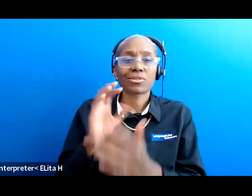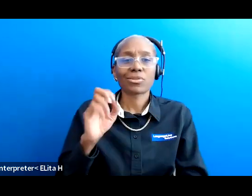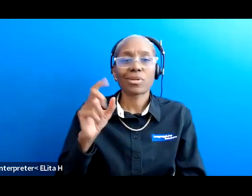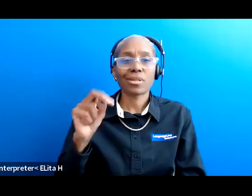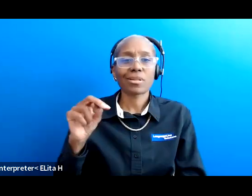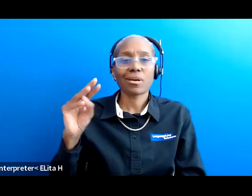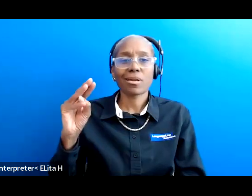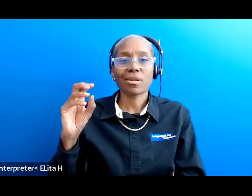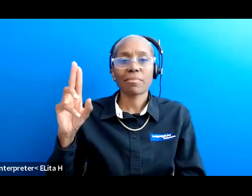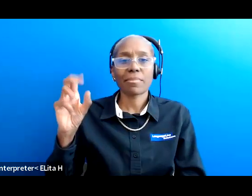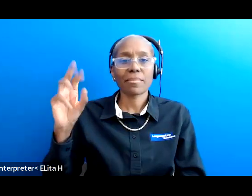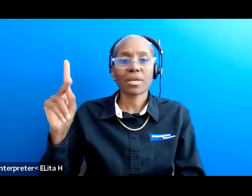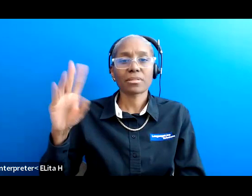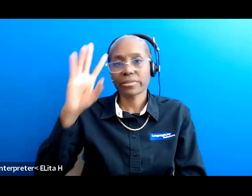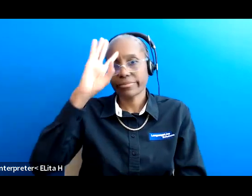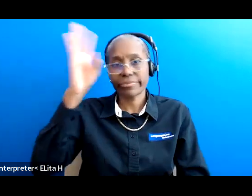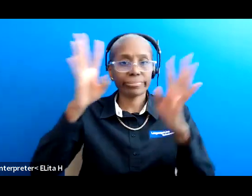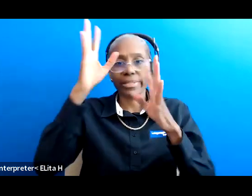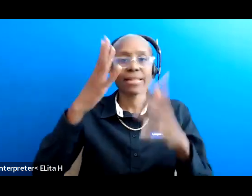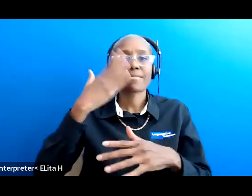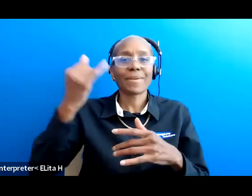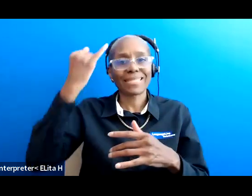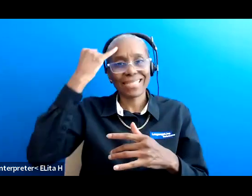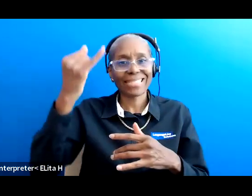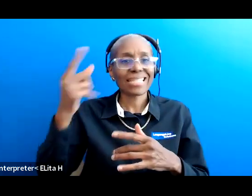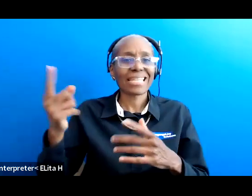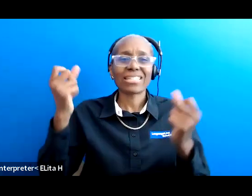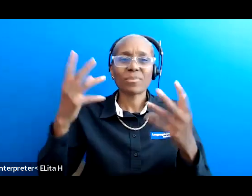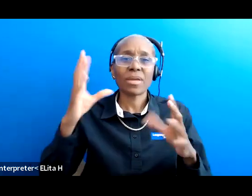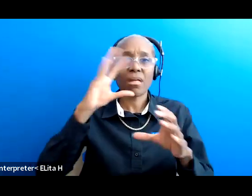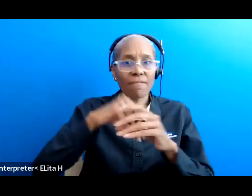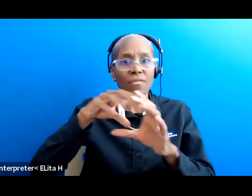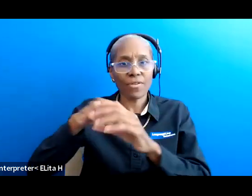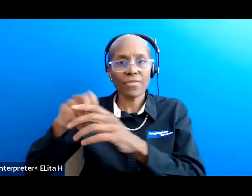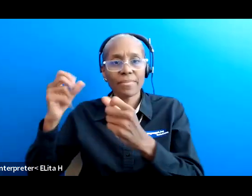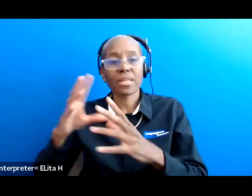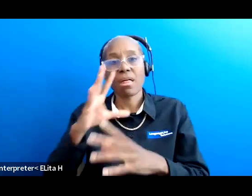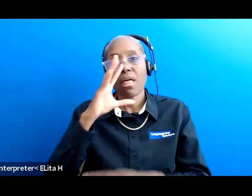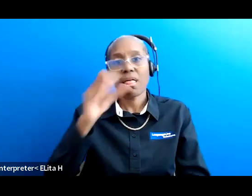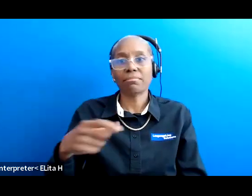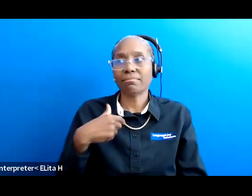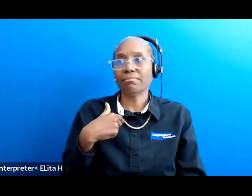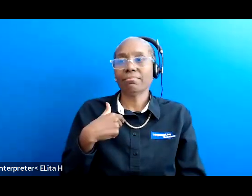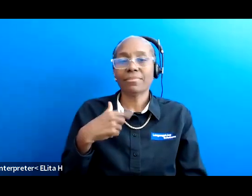He comes up with the best ideas and he's in so many things. He fascinates me as an individual.